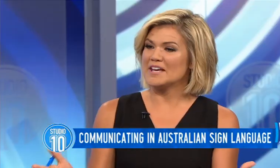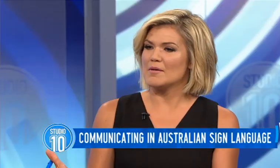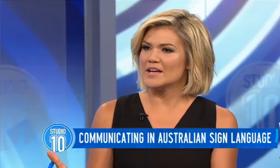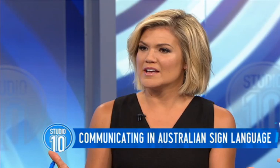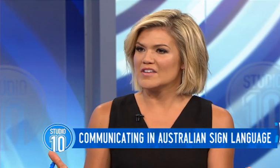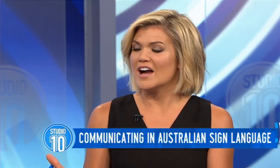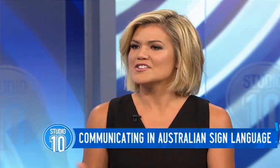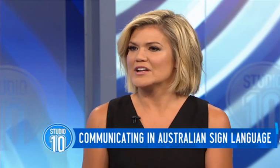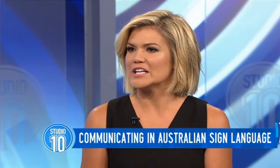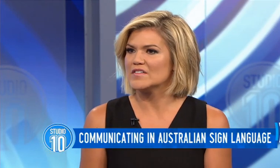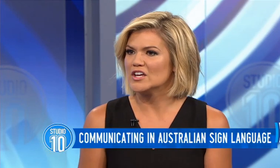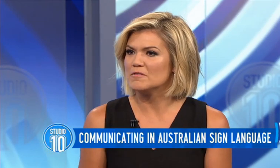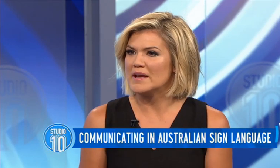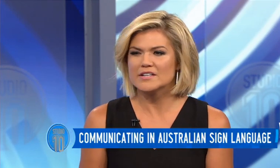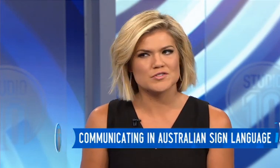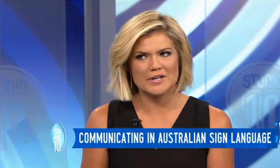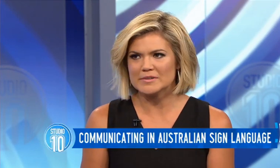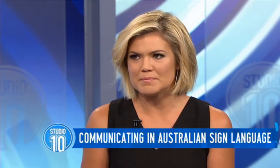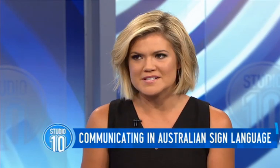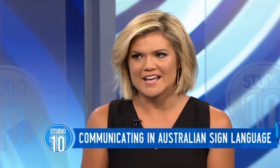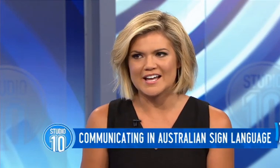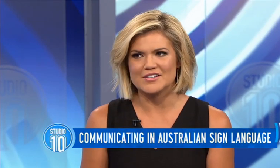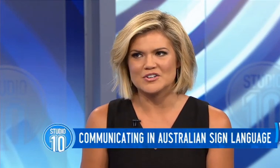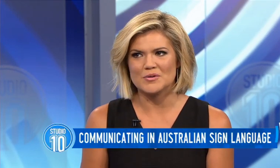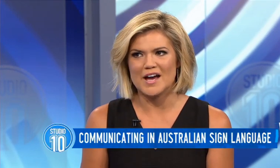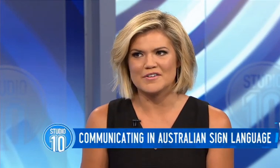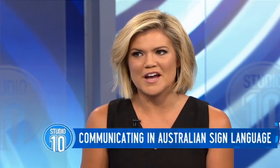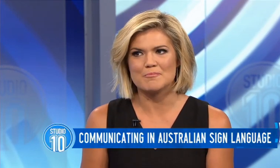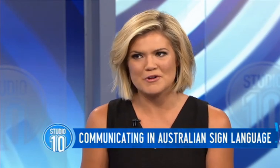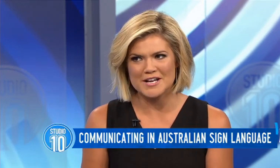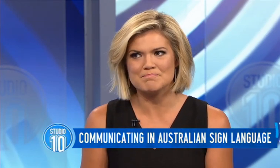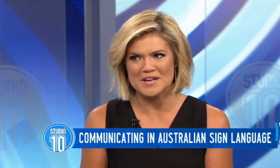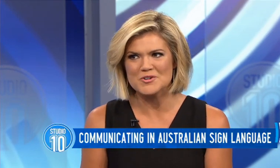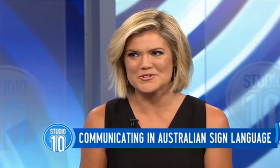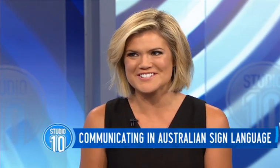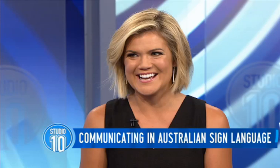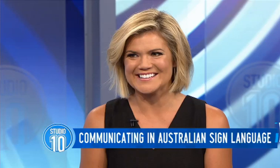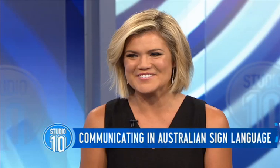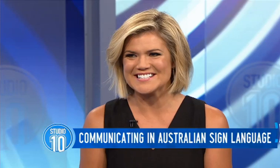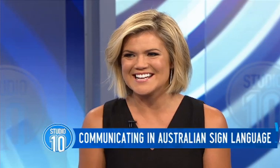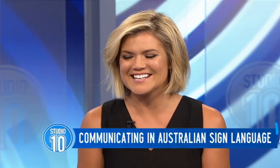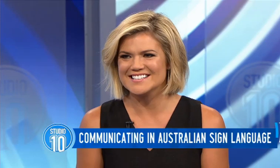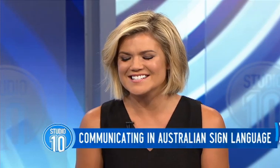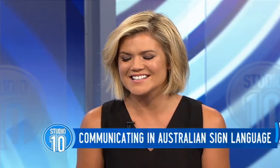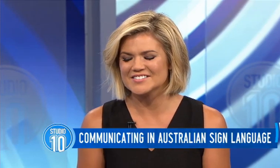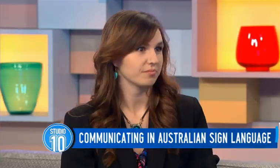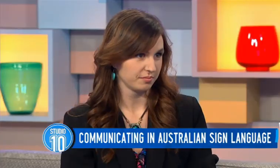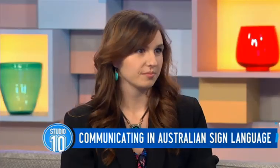Since becoming the Young Australian Of The Year you've been extremely busy and you have a a pretty big crusade that you're undertaking this year.